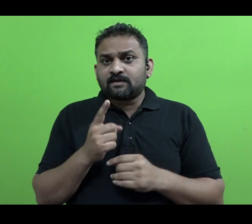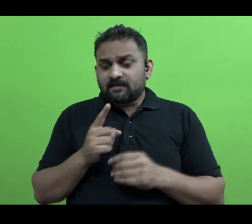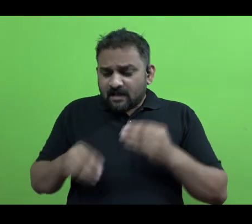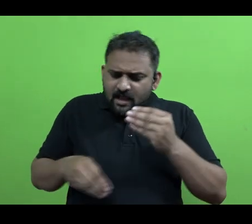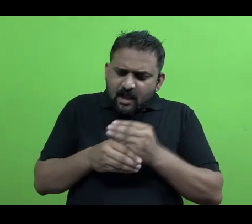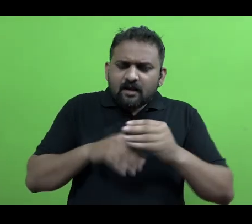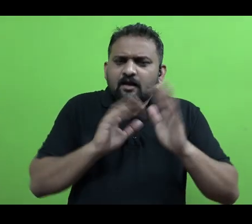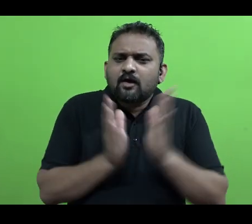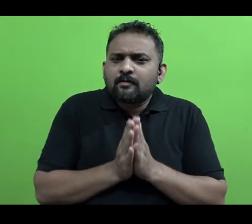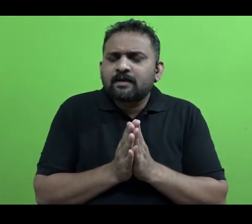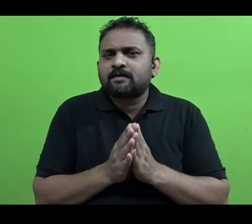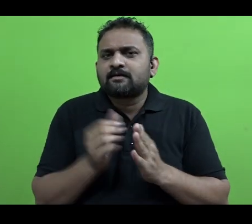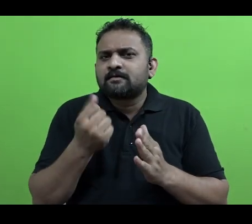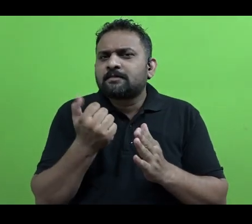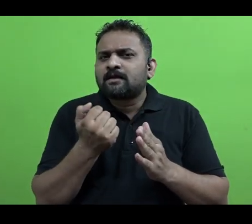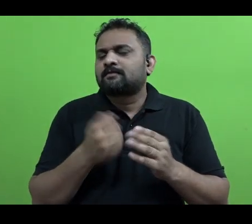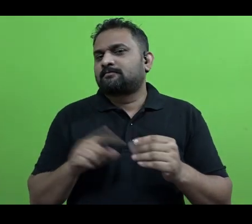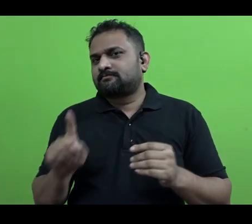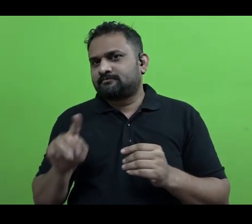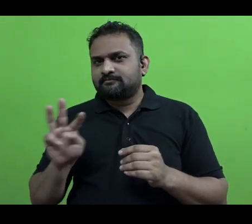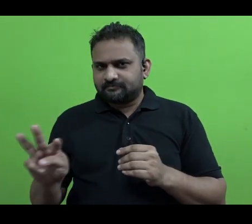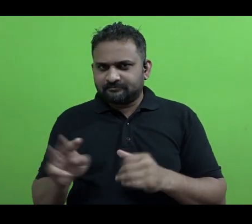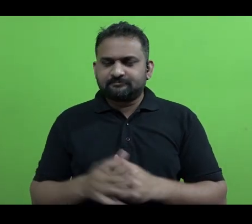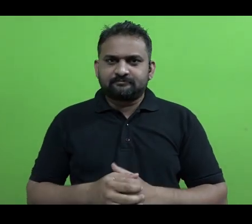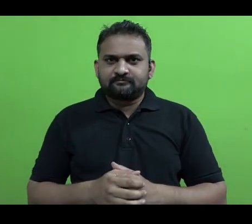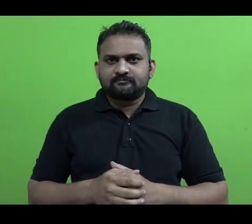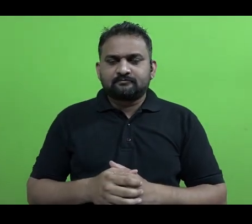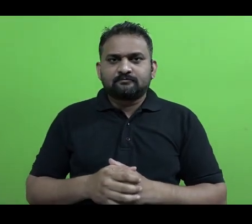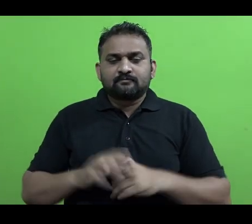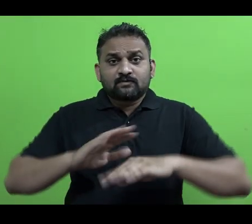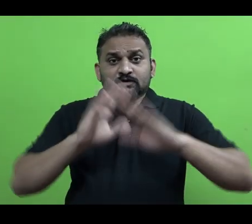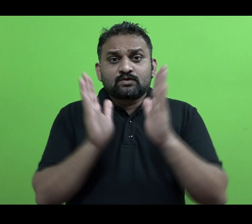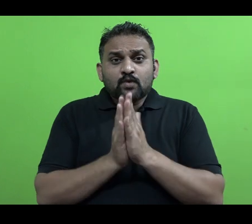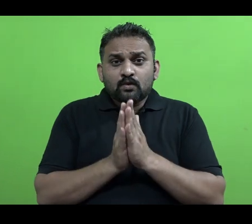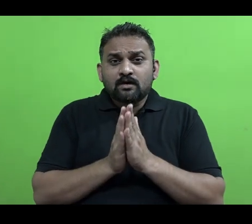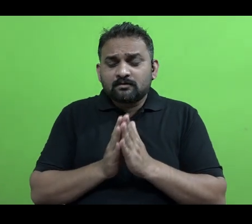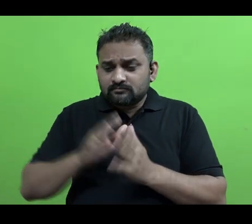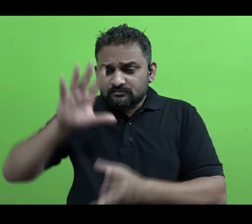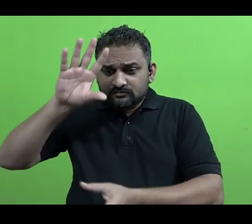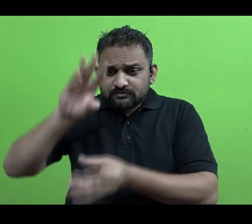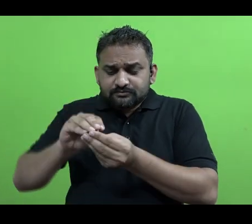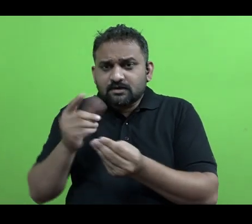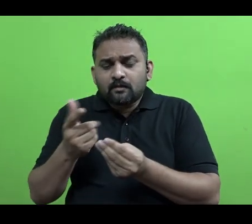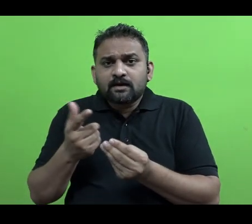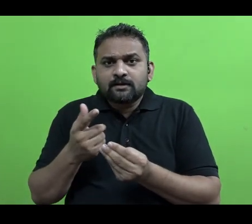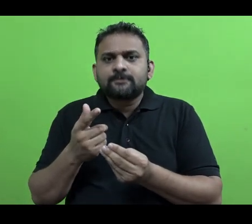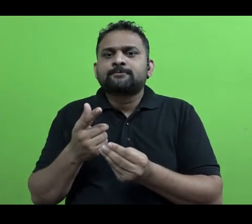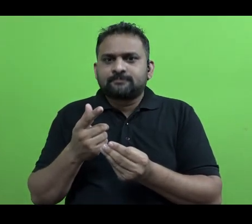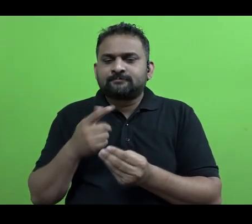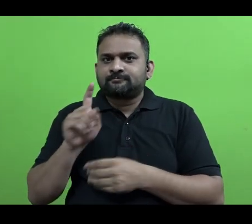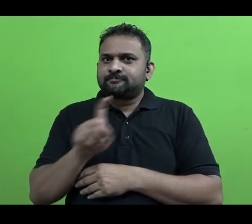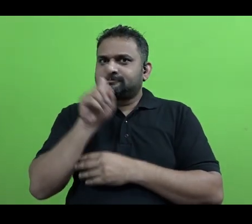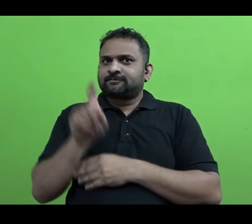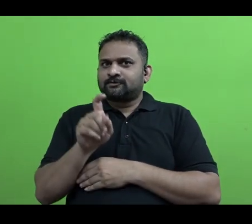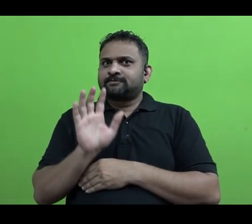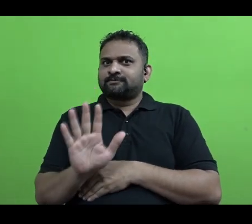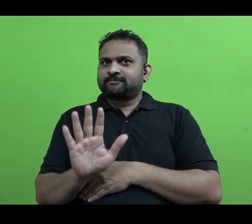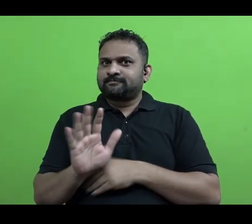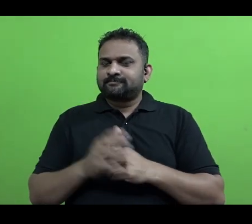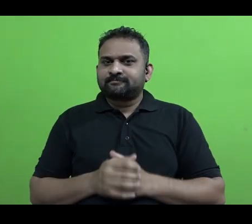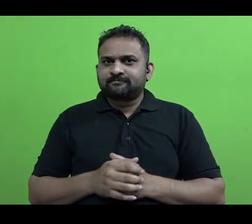Pens added equals thirteen . Total pens in the box - yes and we put a question mark